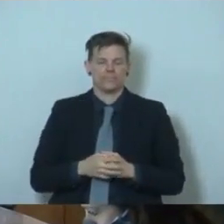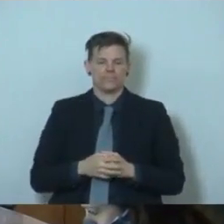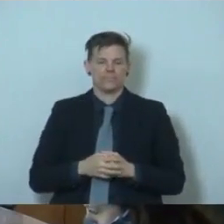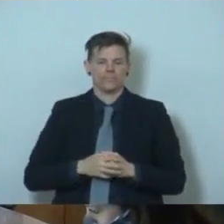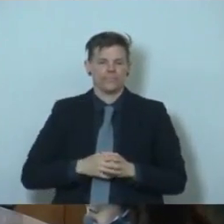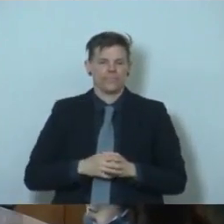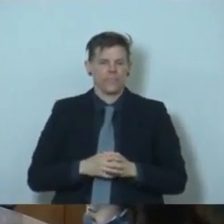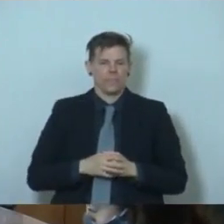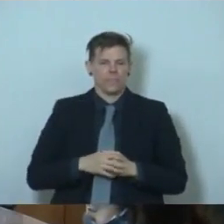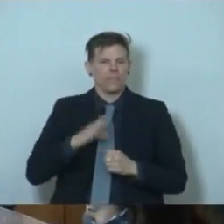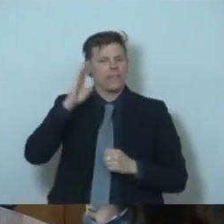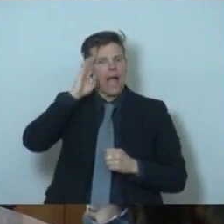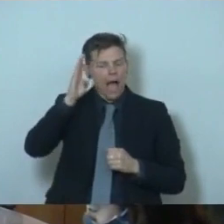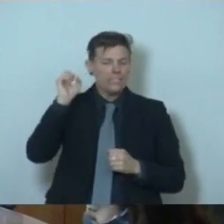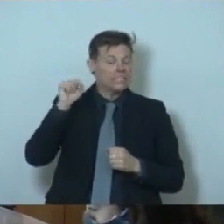YOU ARE UNMUTE.